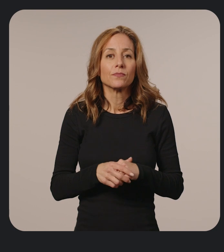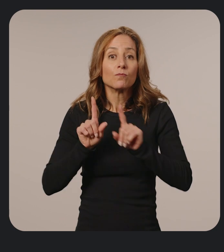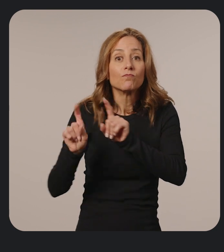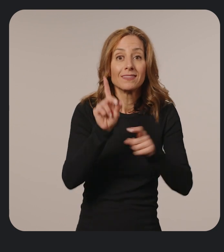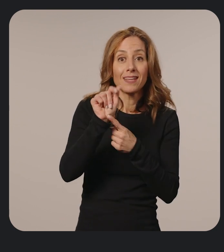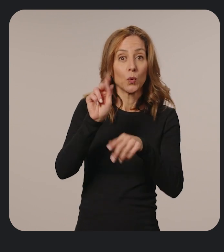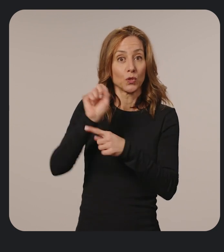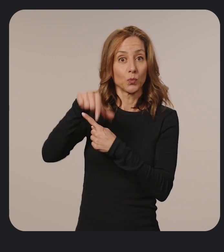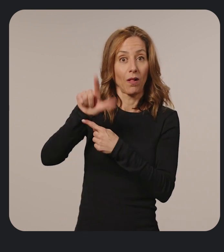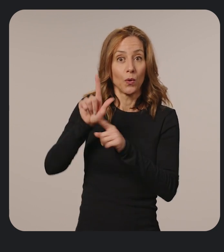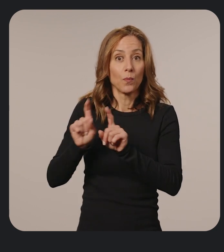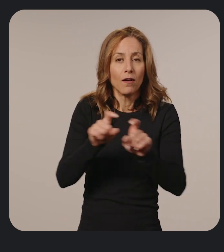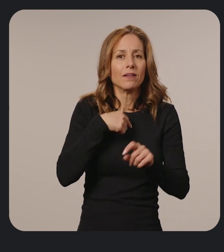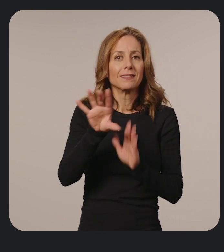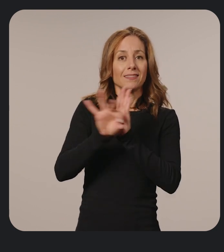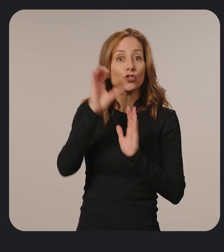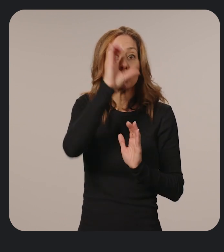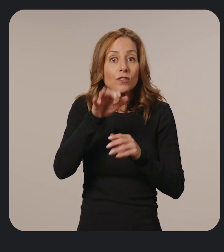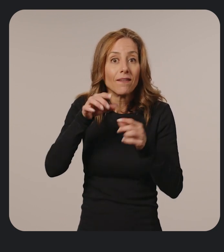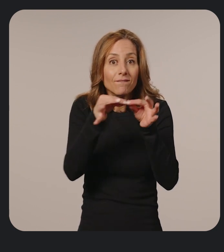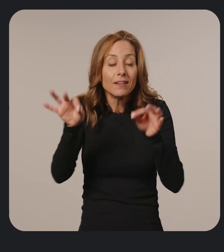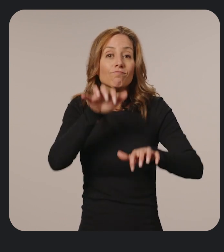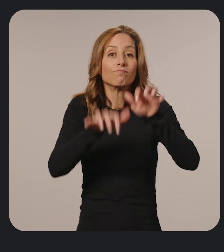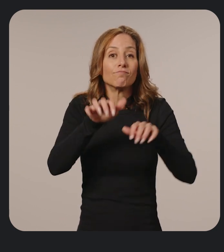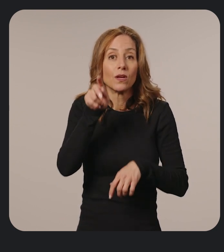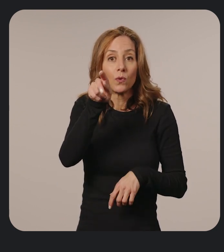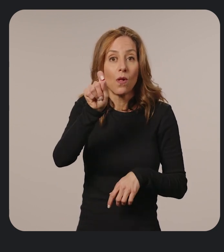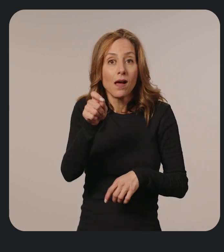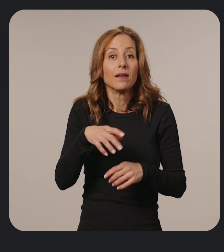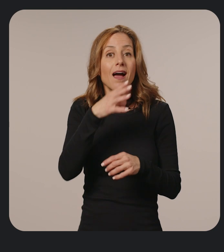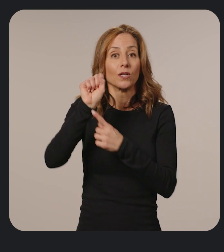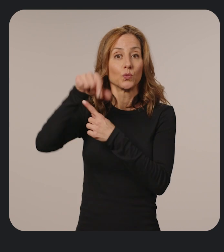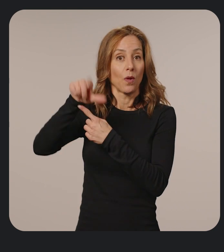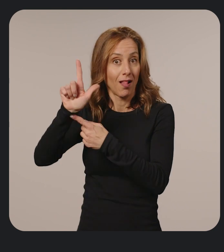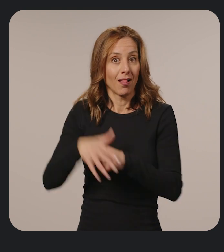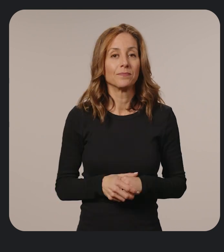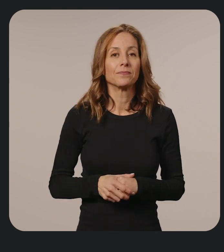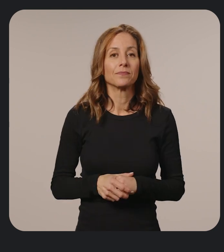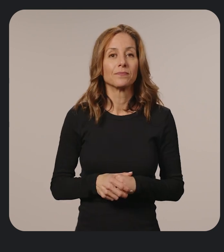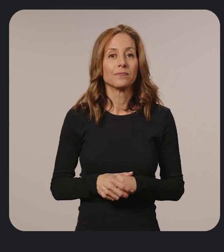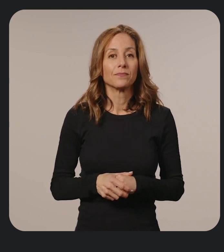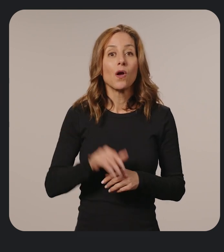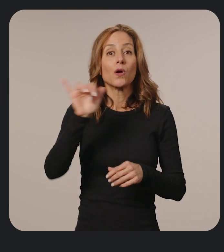To create the data using SQL, we select the search field, enter a colon, and then our SQL.